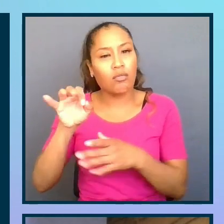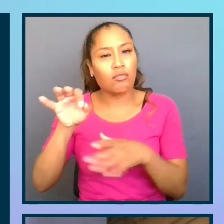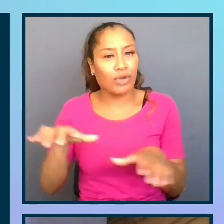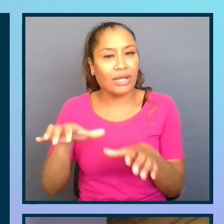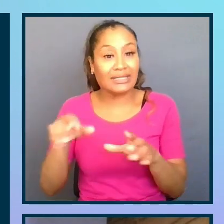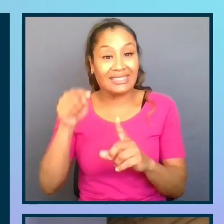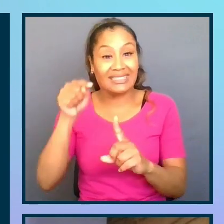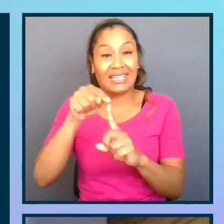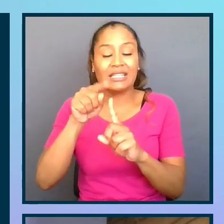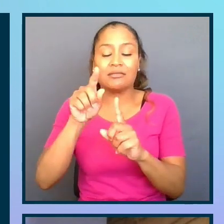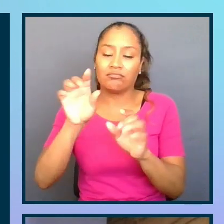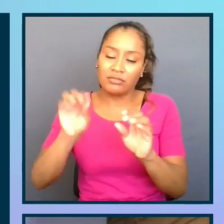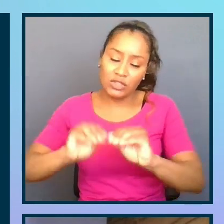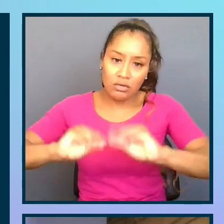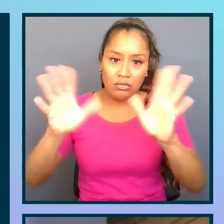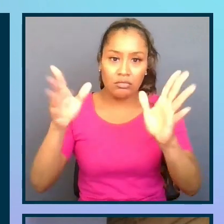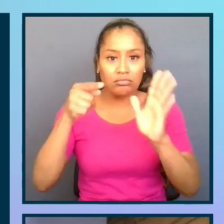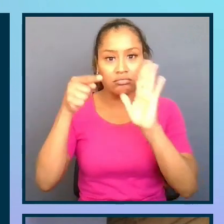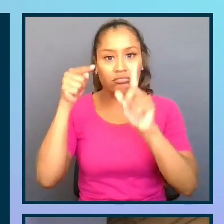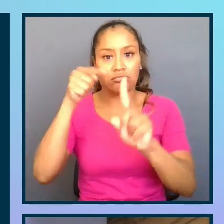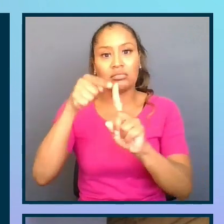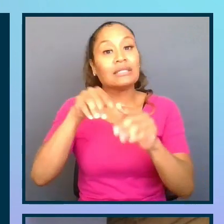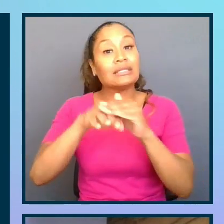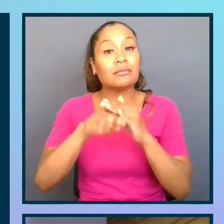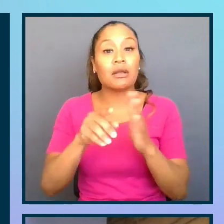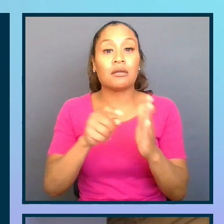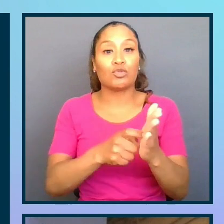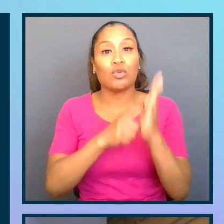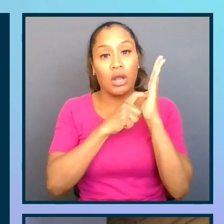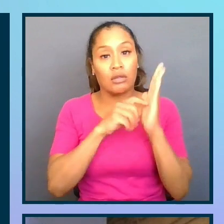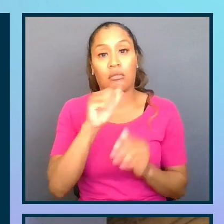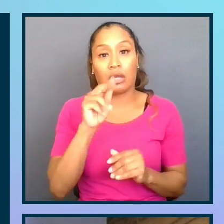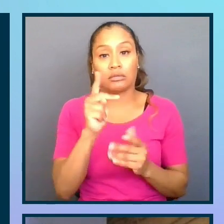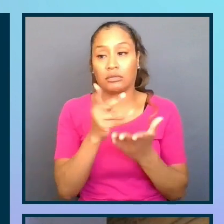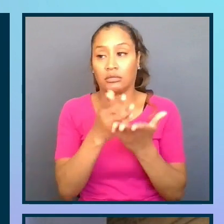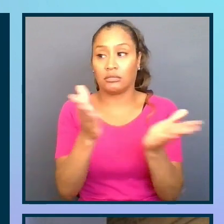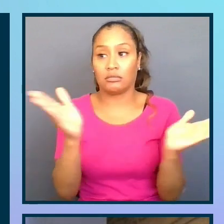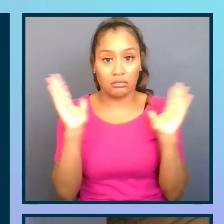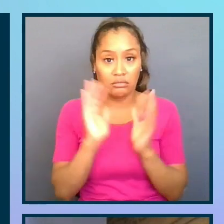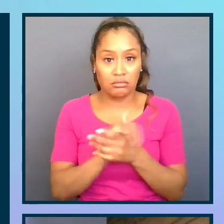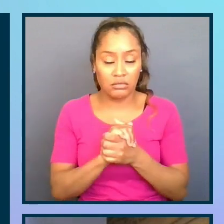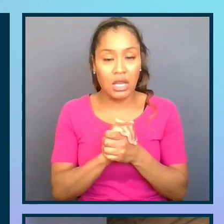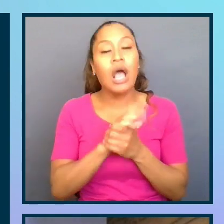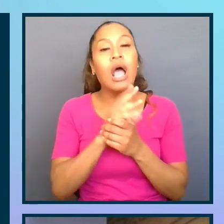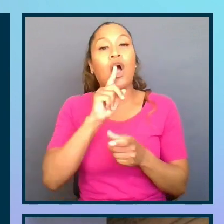accessibility as a banking requirement. And also internally within NAB,